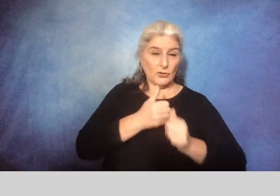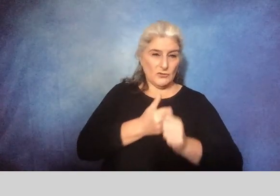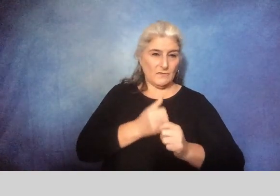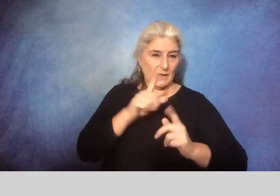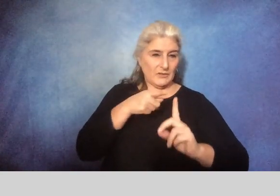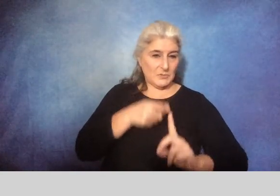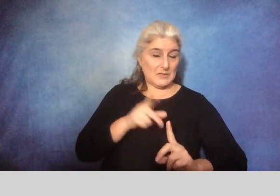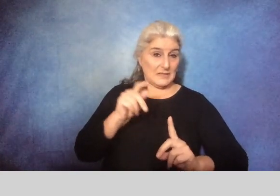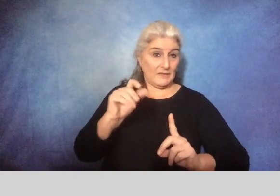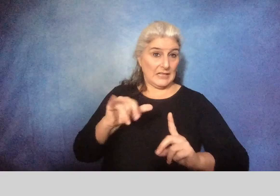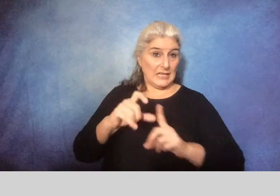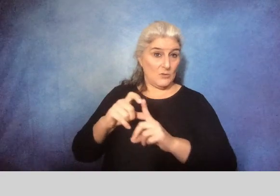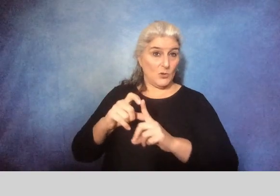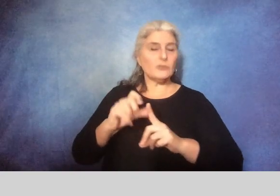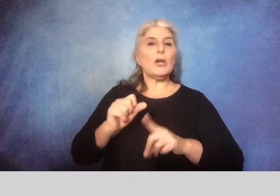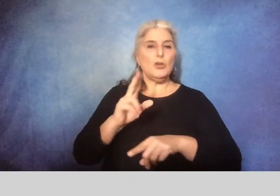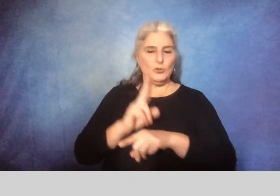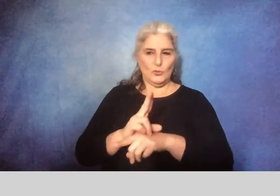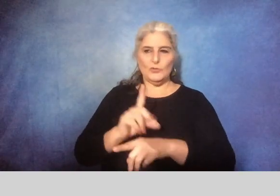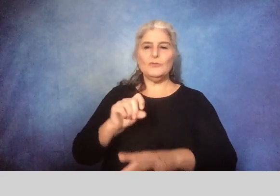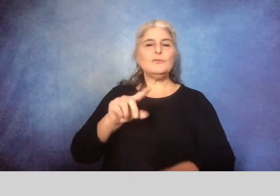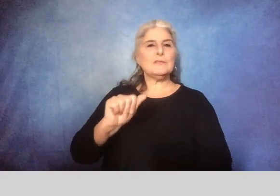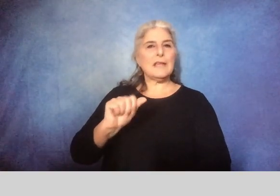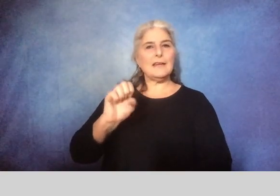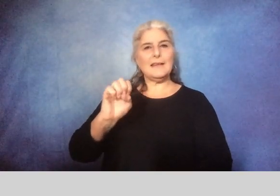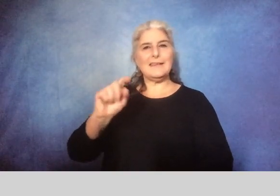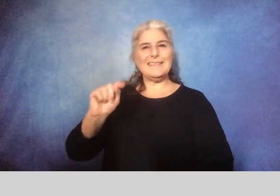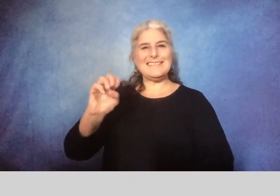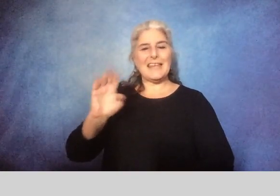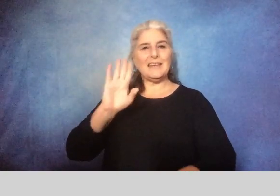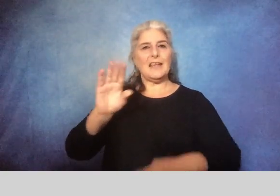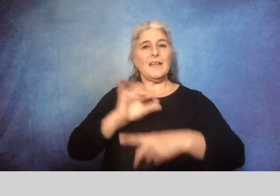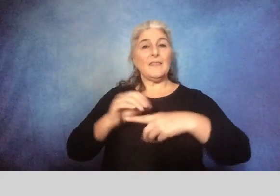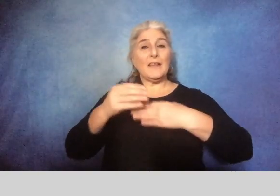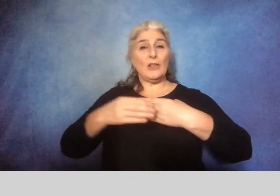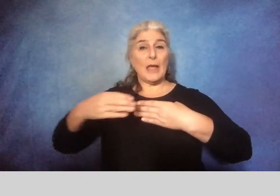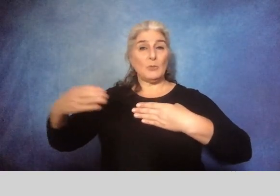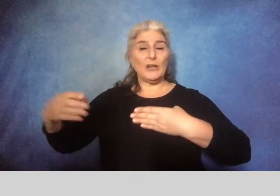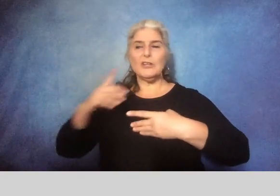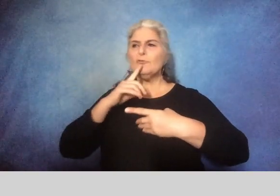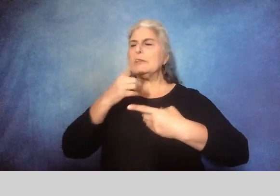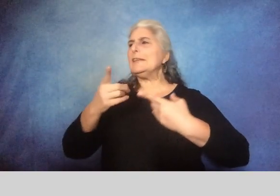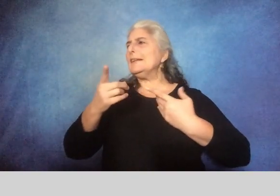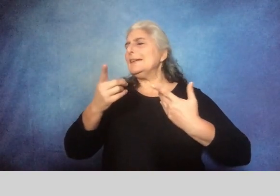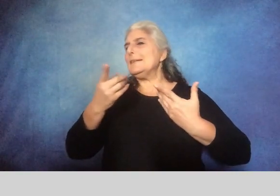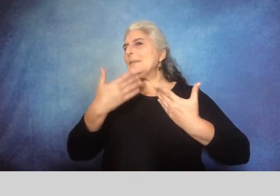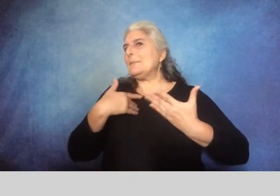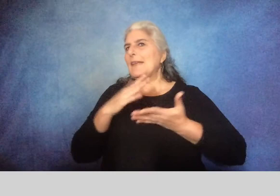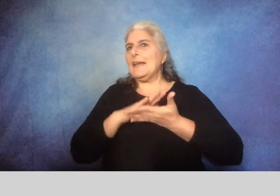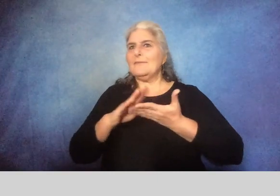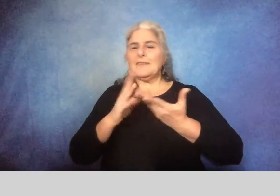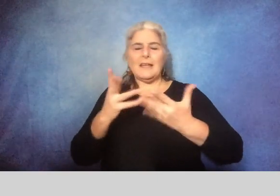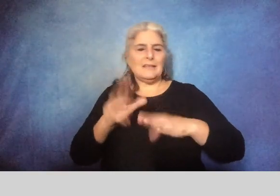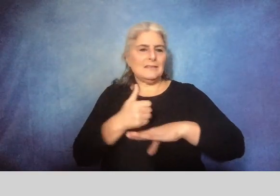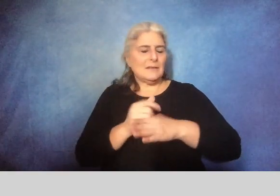you can use Datasette library. Datasette has got nice set up plugins like authentication